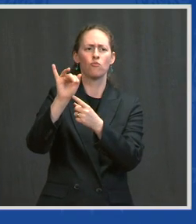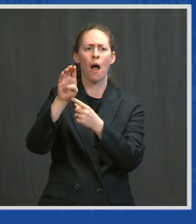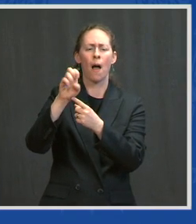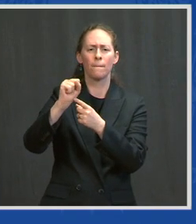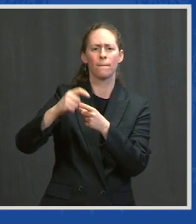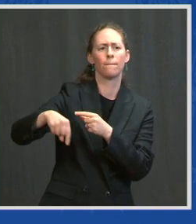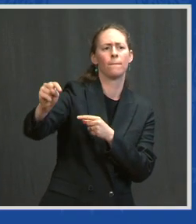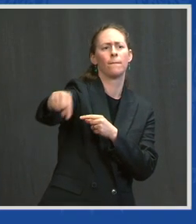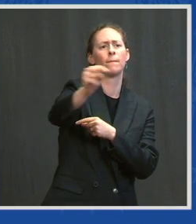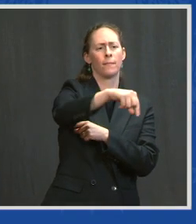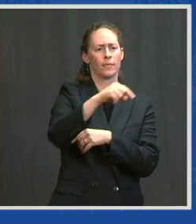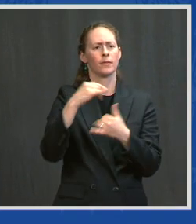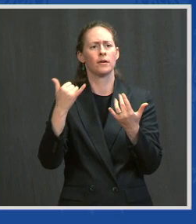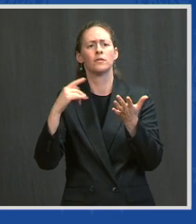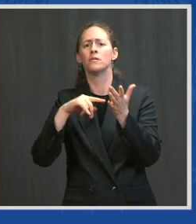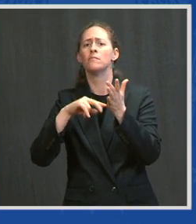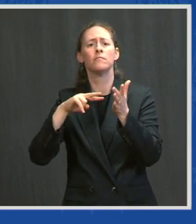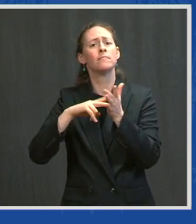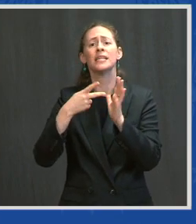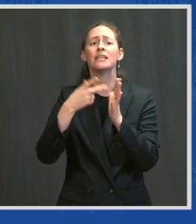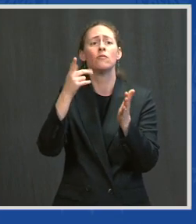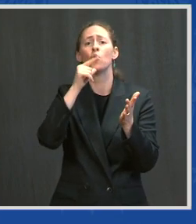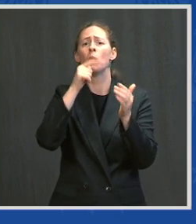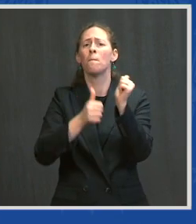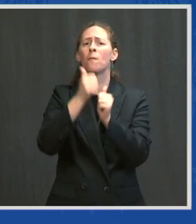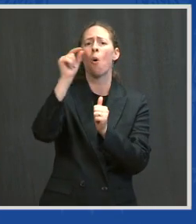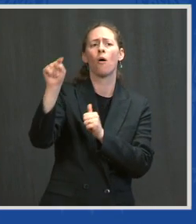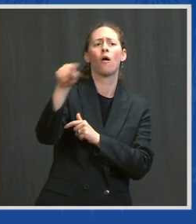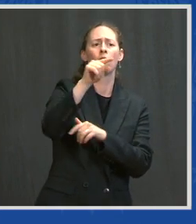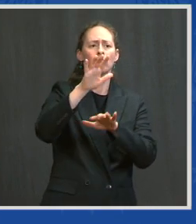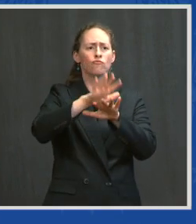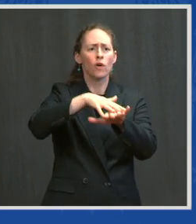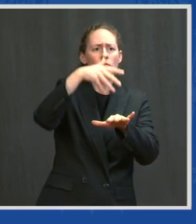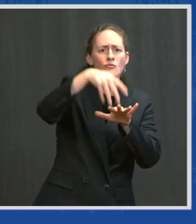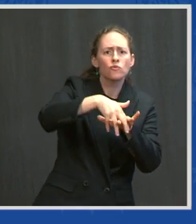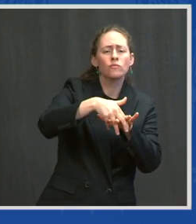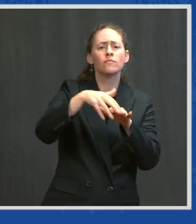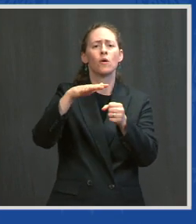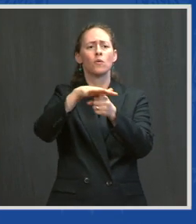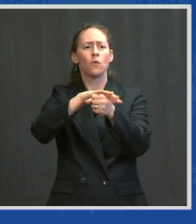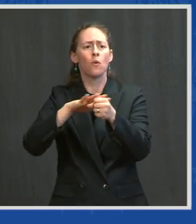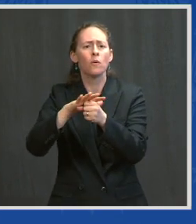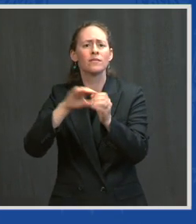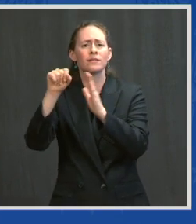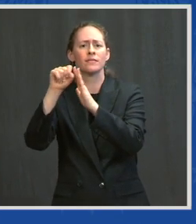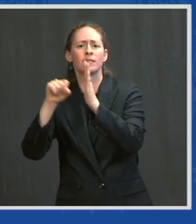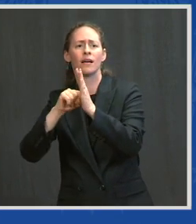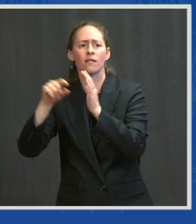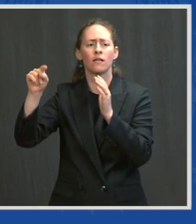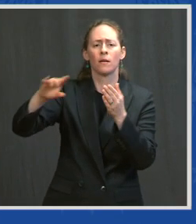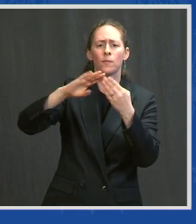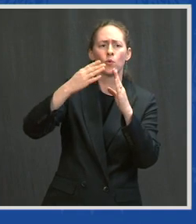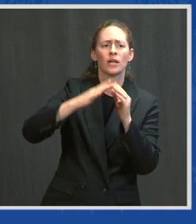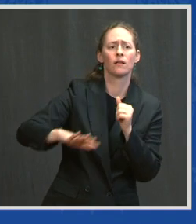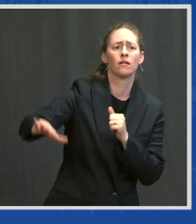Core to our strategy is targeted support of the critical work that you will be doing in the weeks and months ahead.